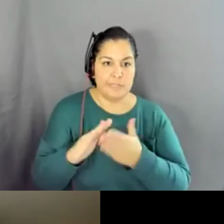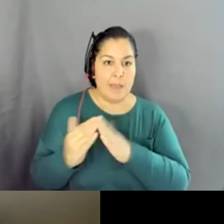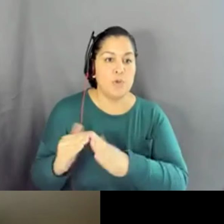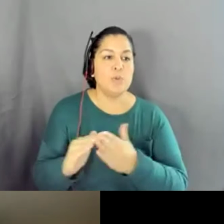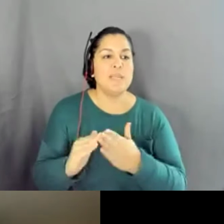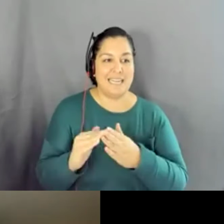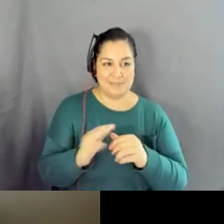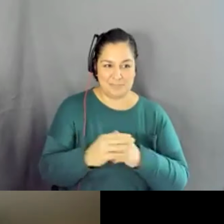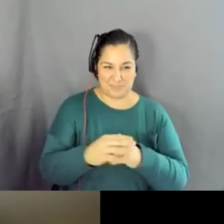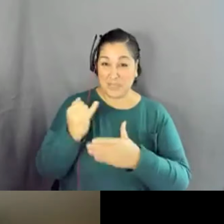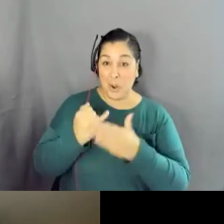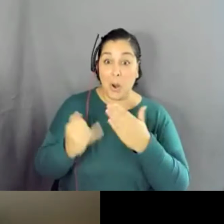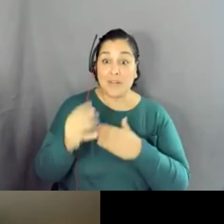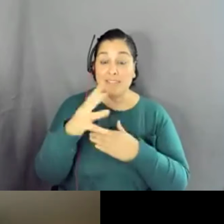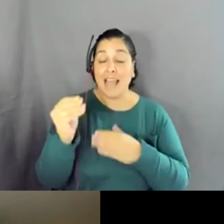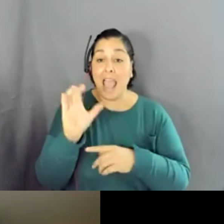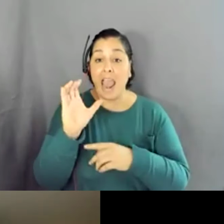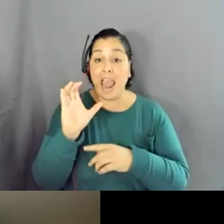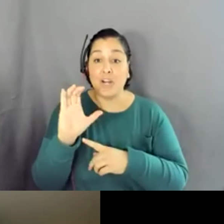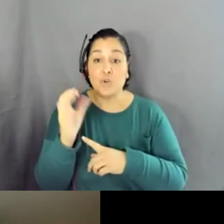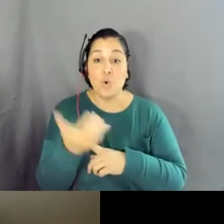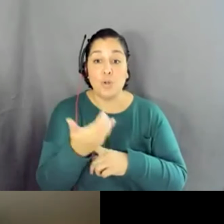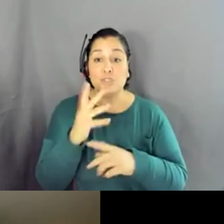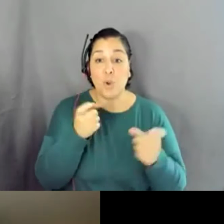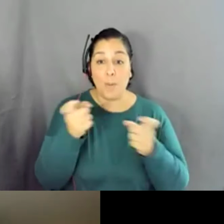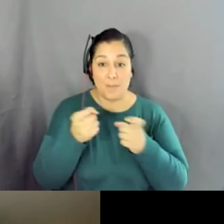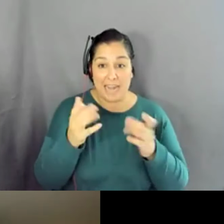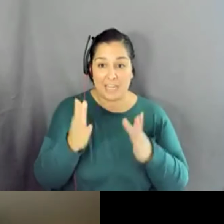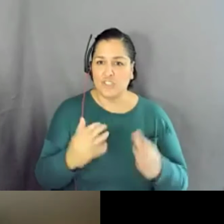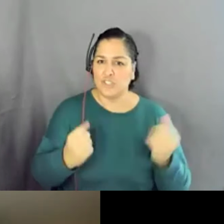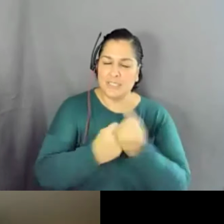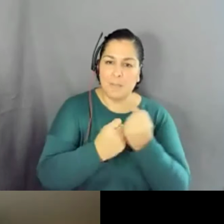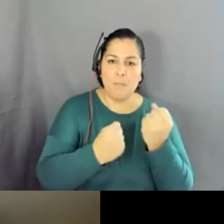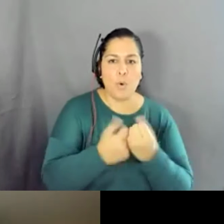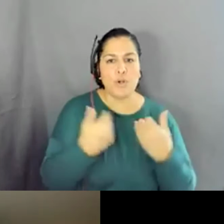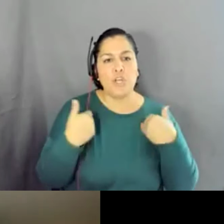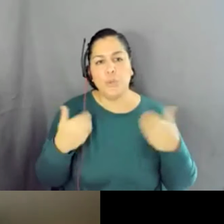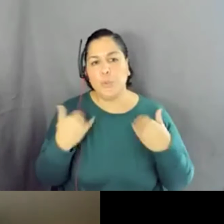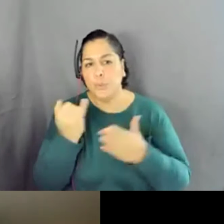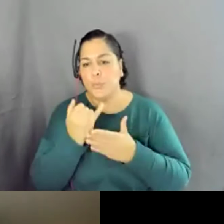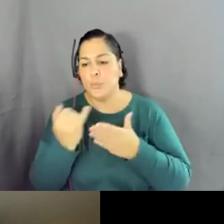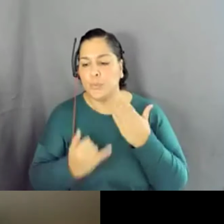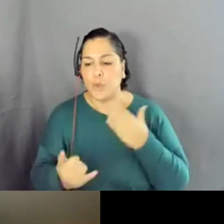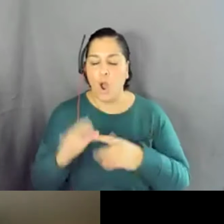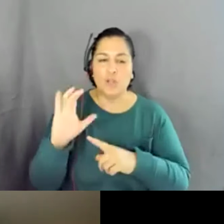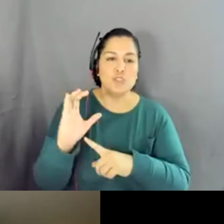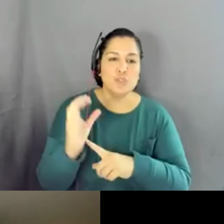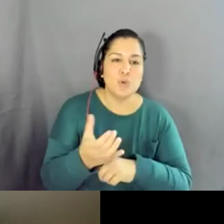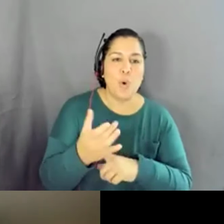and Cultural Manager, supporting community arts partnerships, youth arts, cultural stewardship, and civic engagement initiatives.